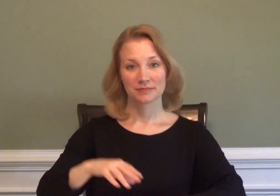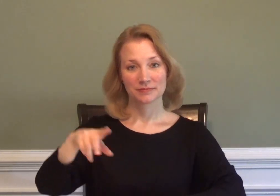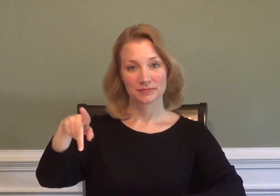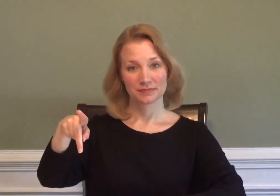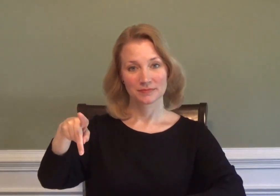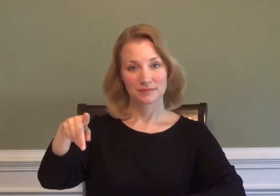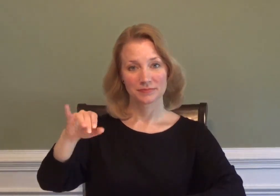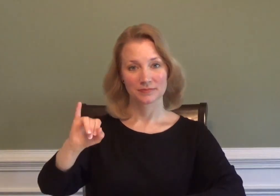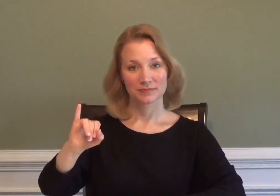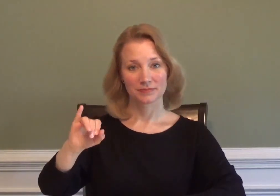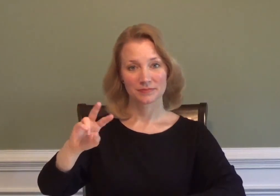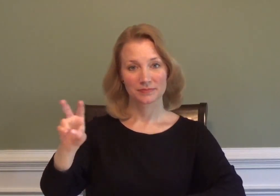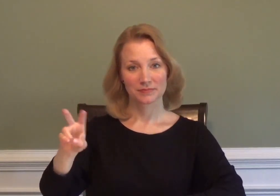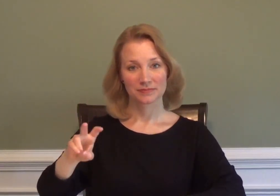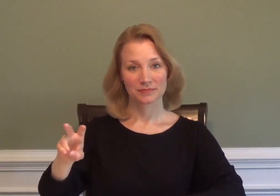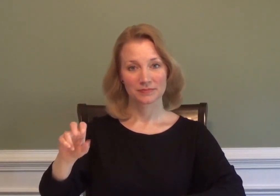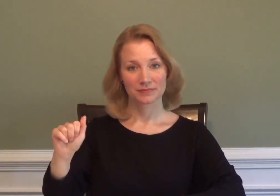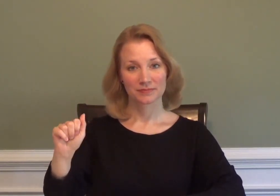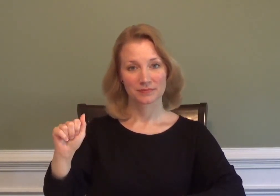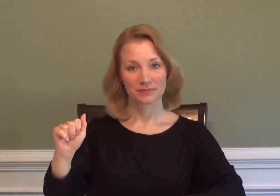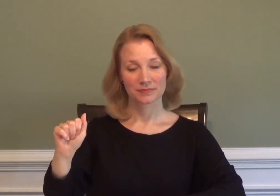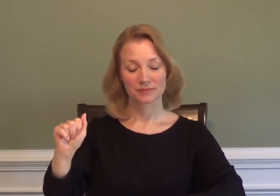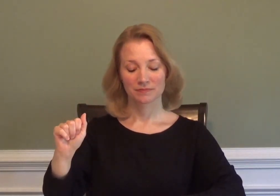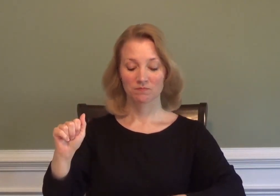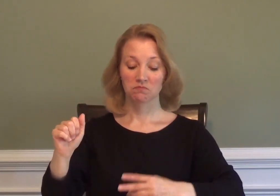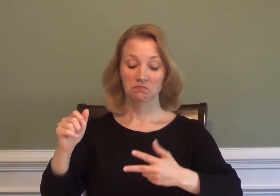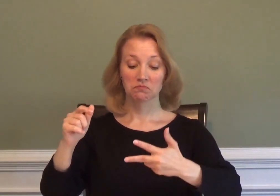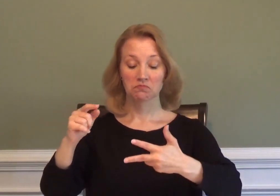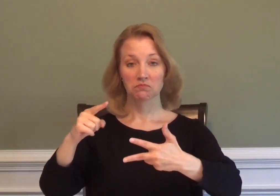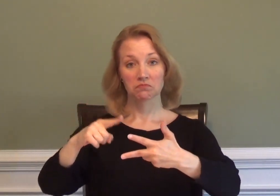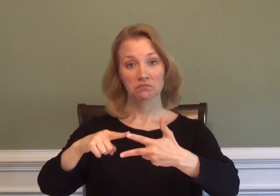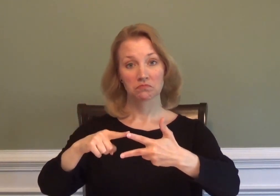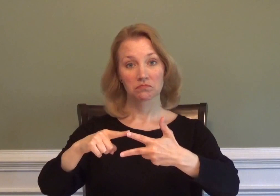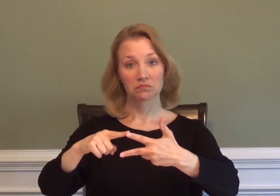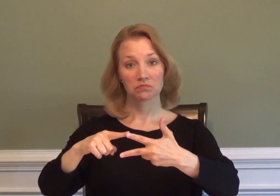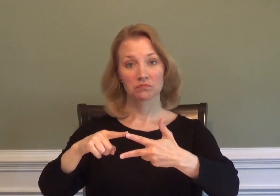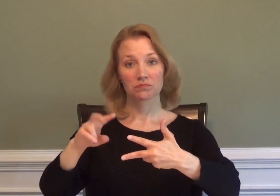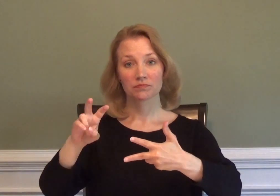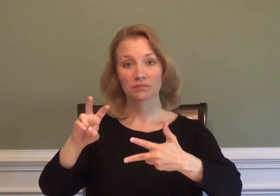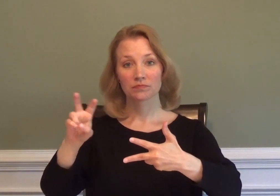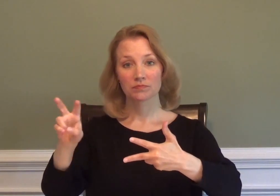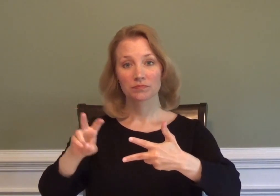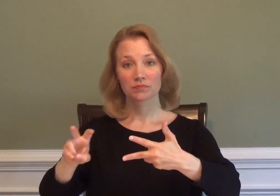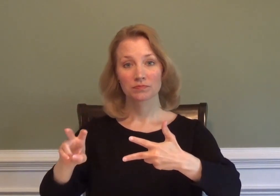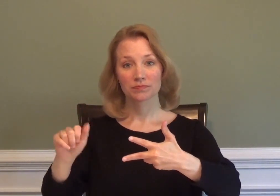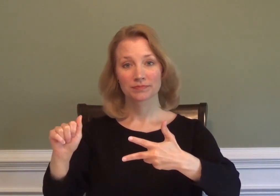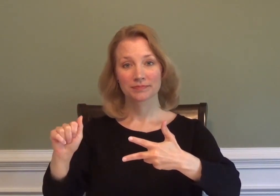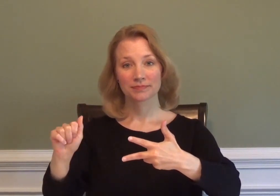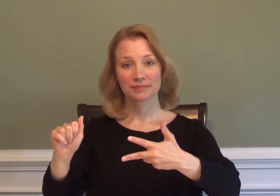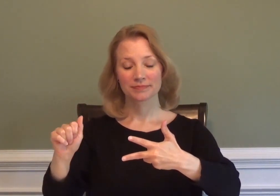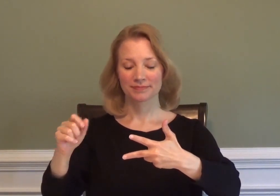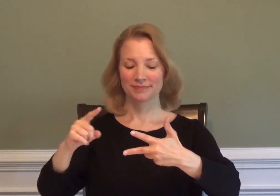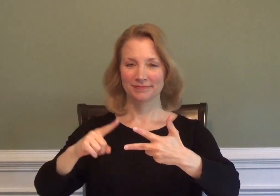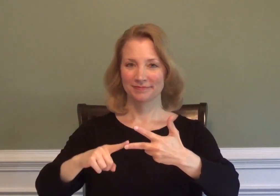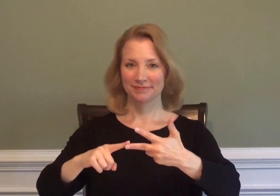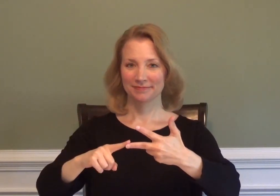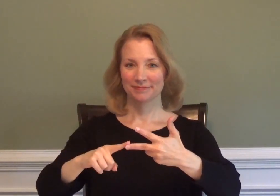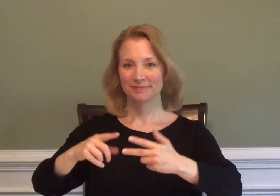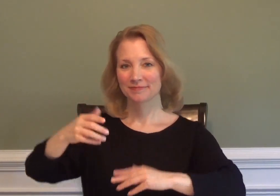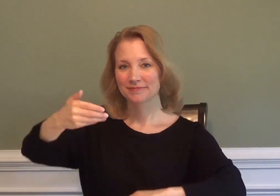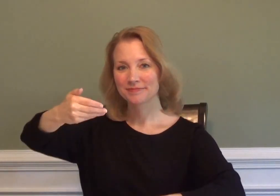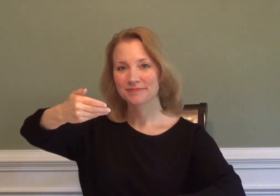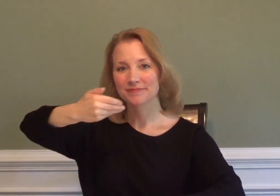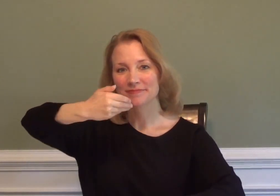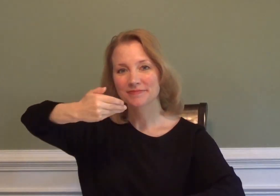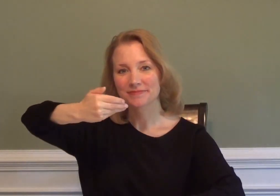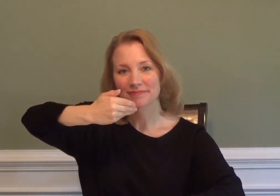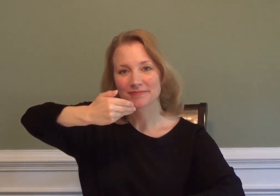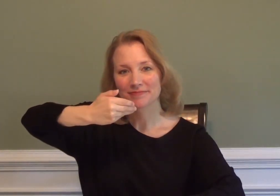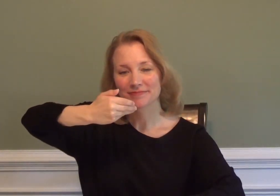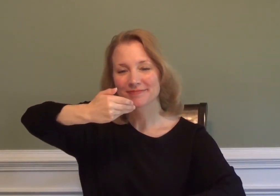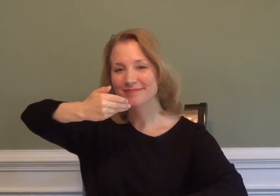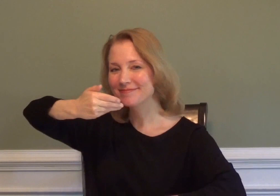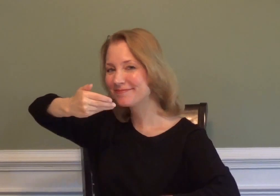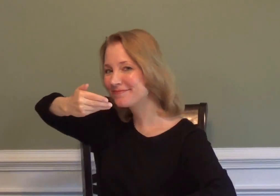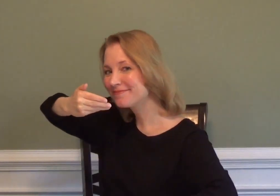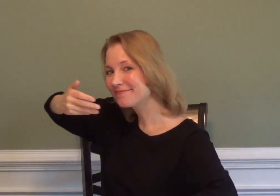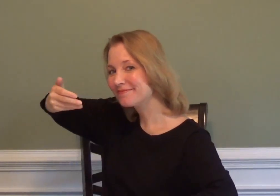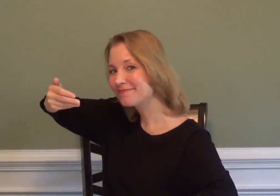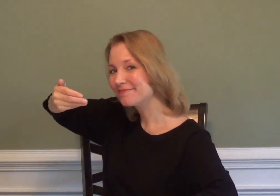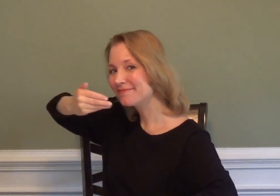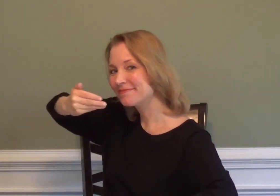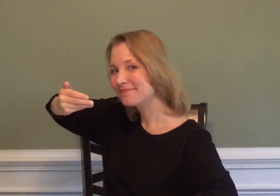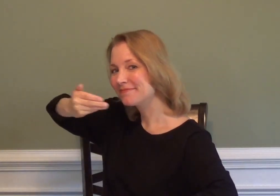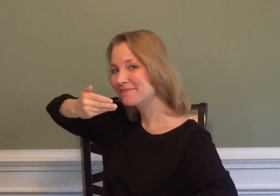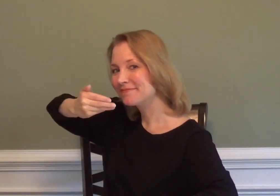PIZZA